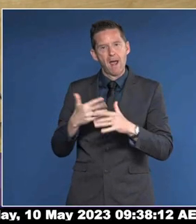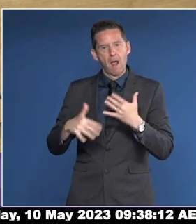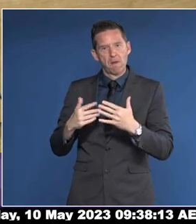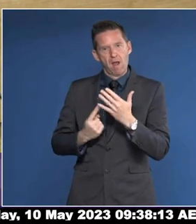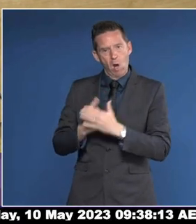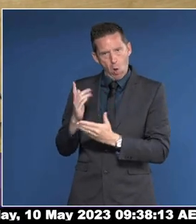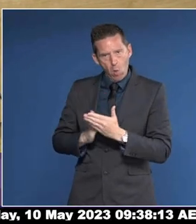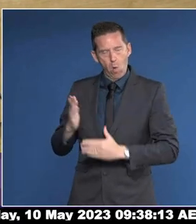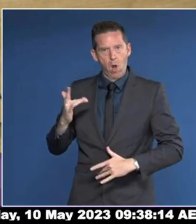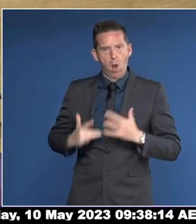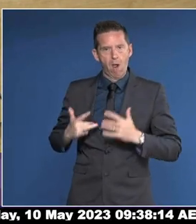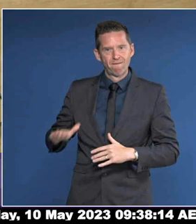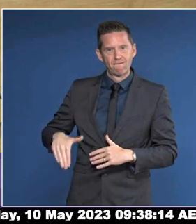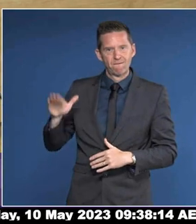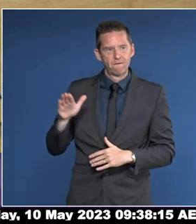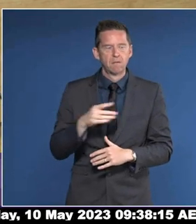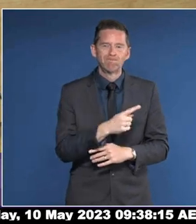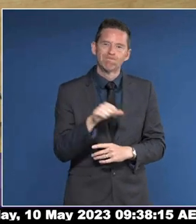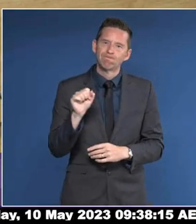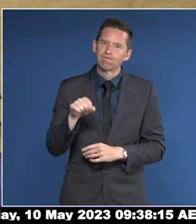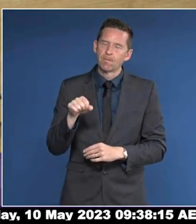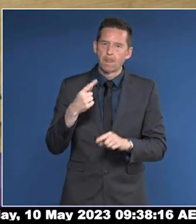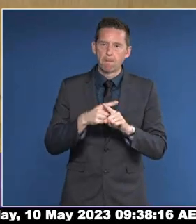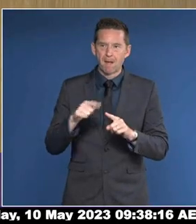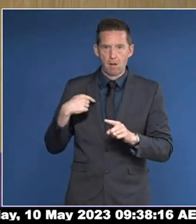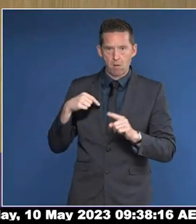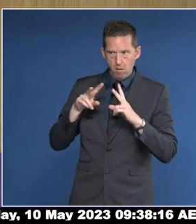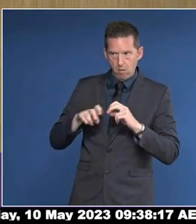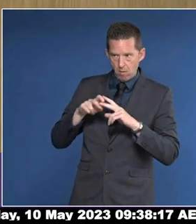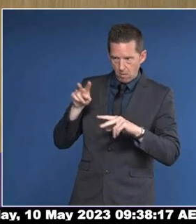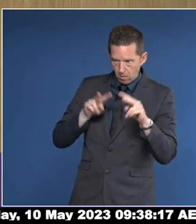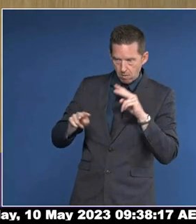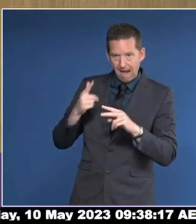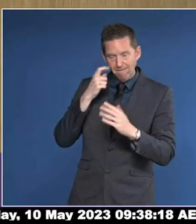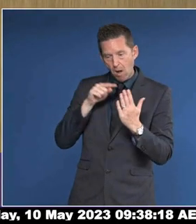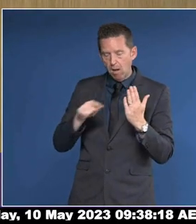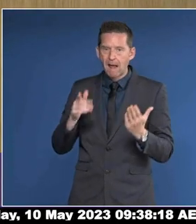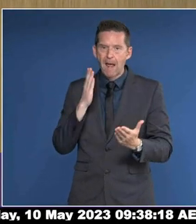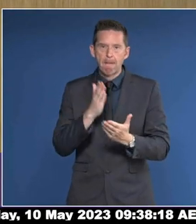Yes. And our investigation and assessment outcomes reveal that. We had substantiated outcome.